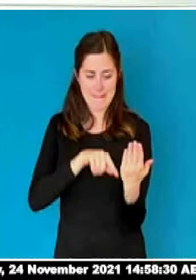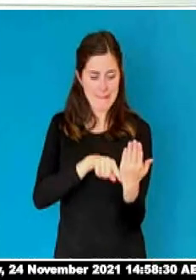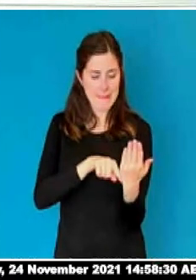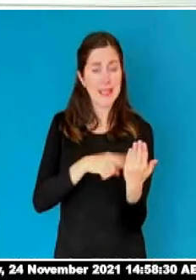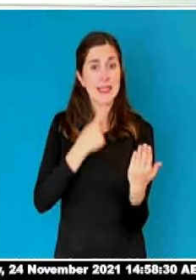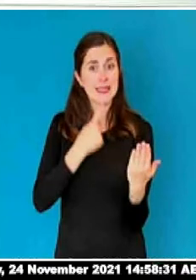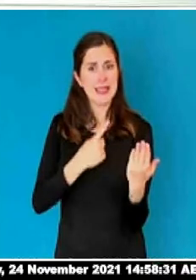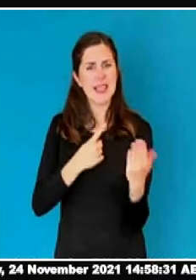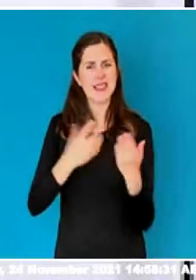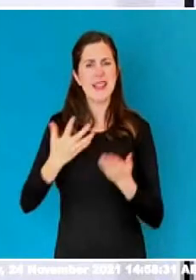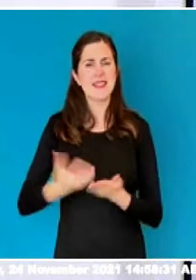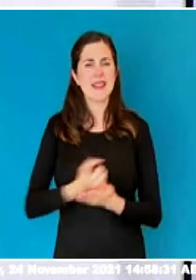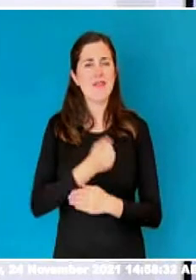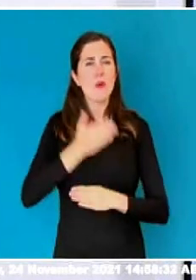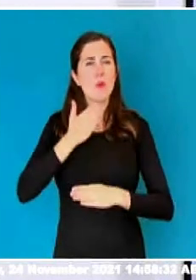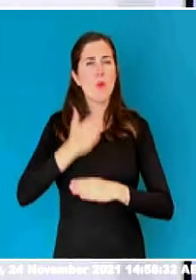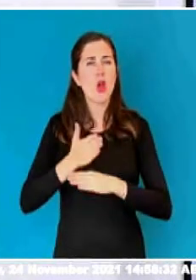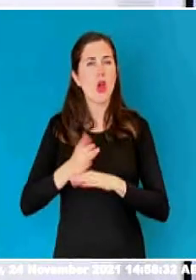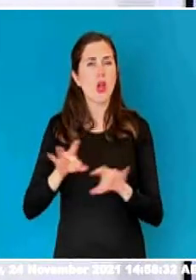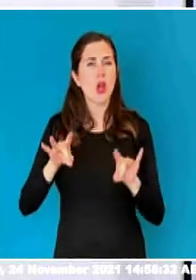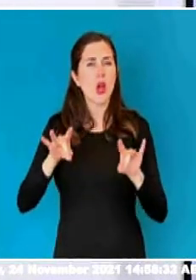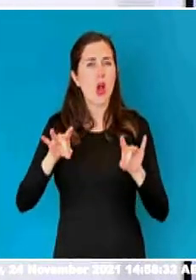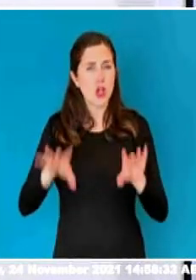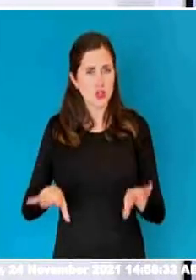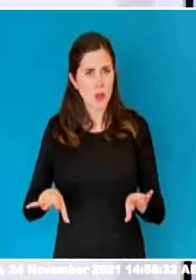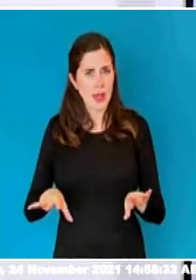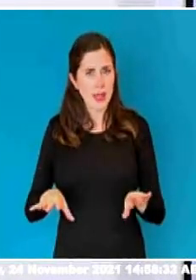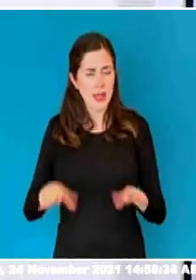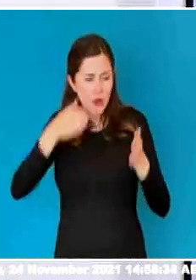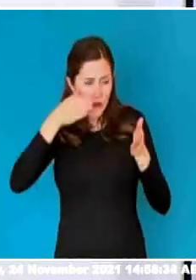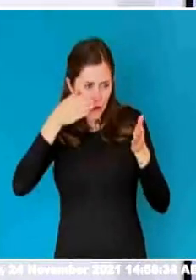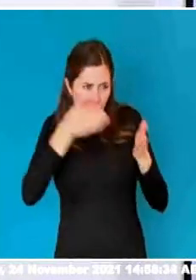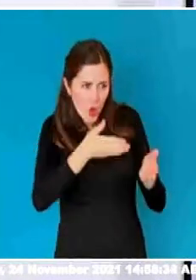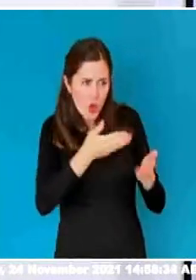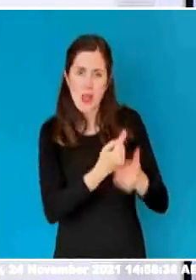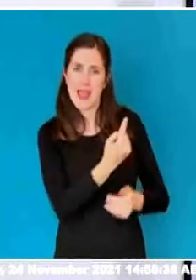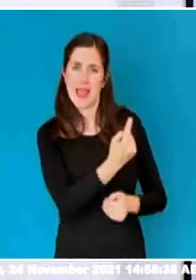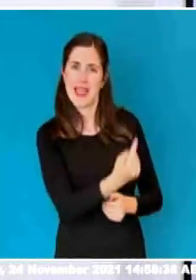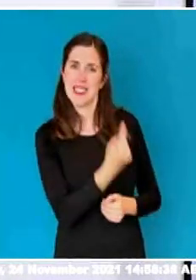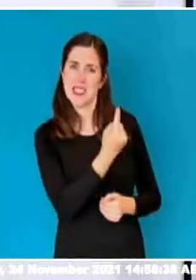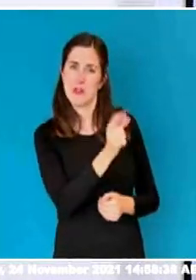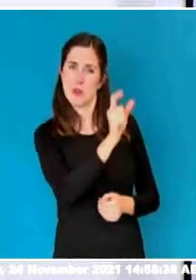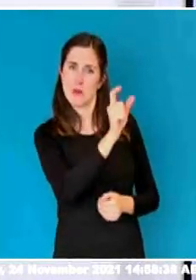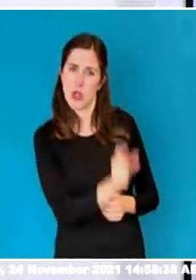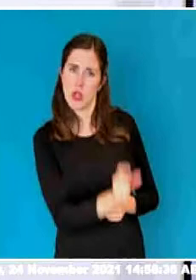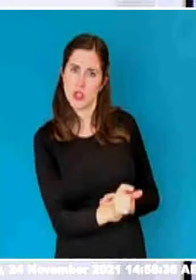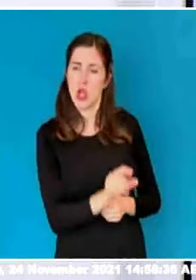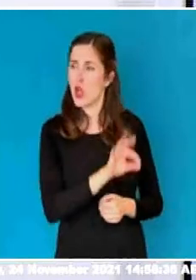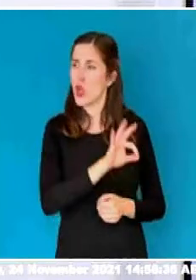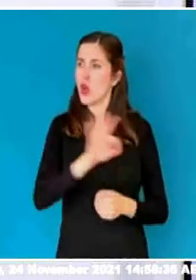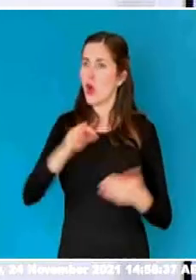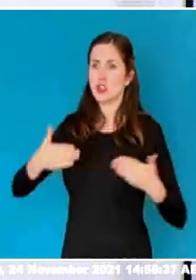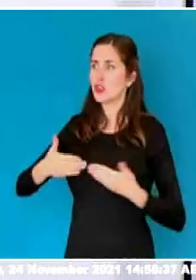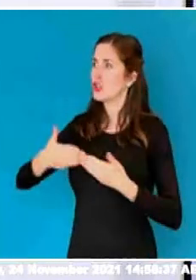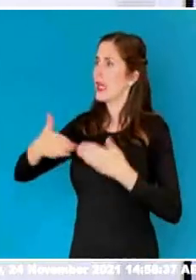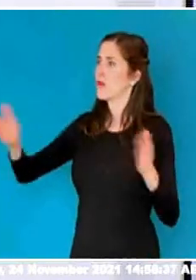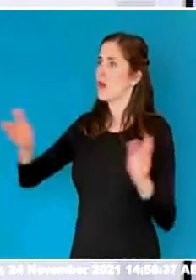focusing on individuals rather than on psychosocial hazards may be problematic